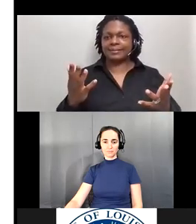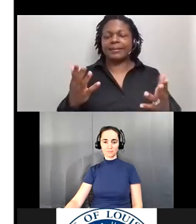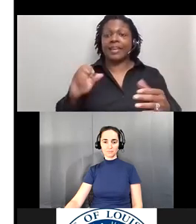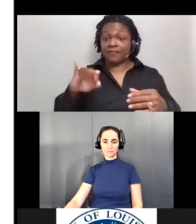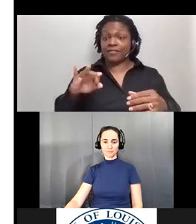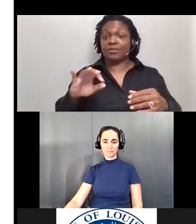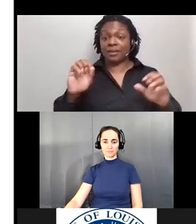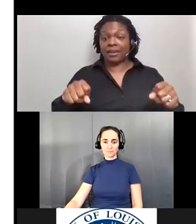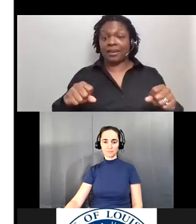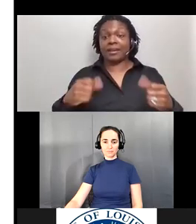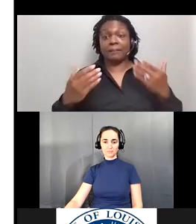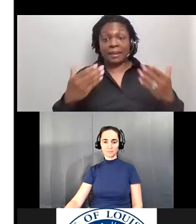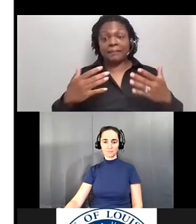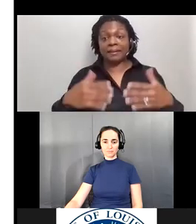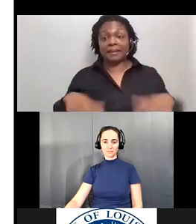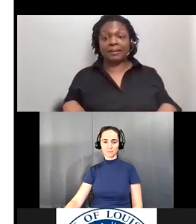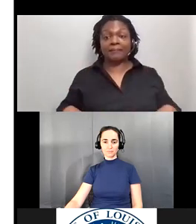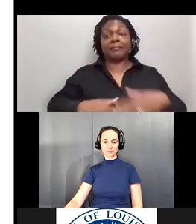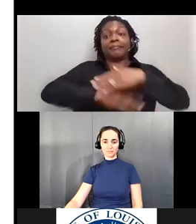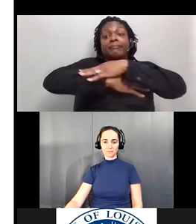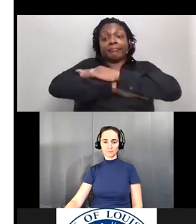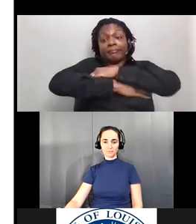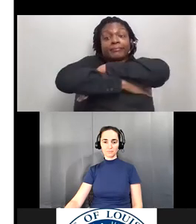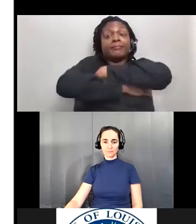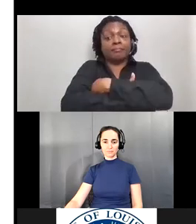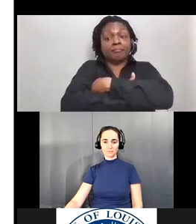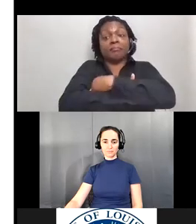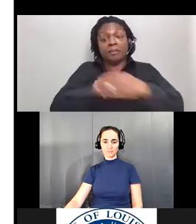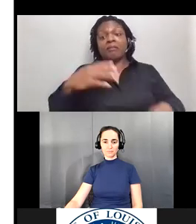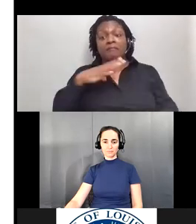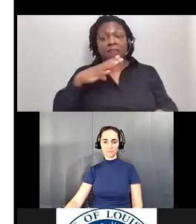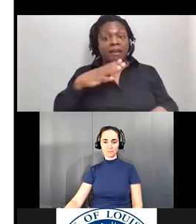kind of up here, kind of fold your hands when you interact with a police officer but making